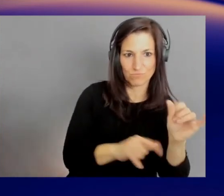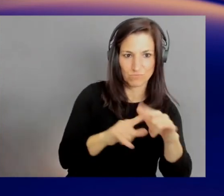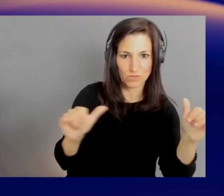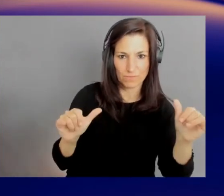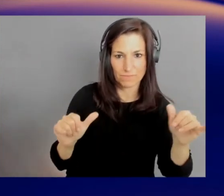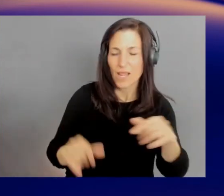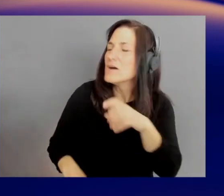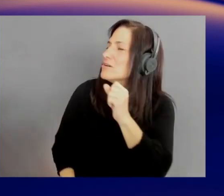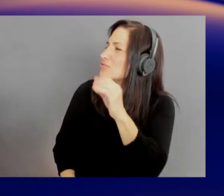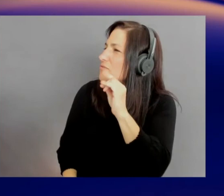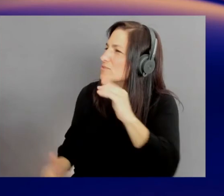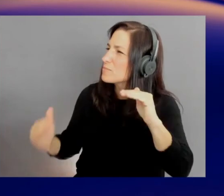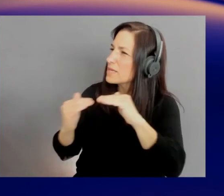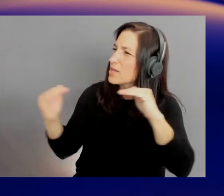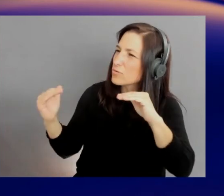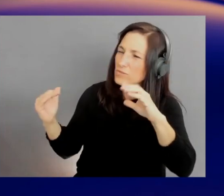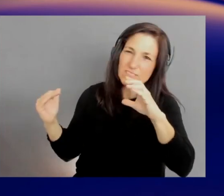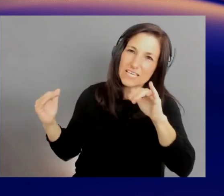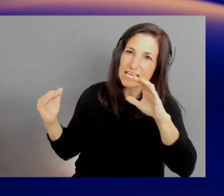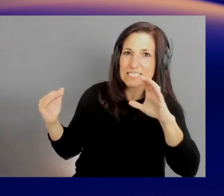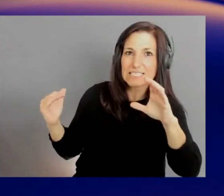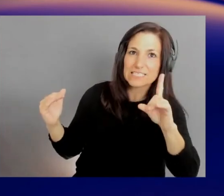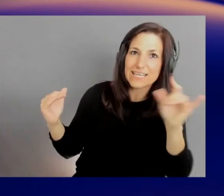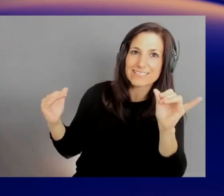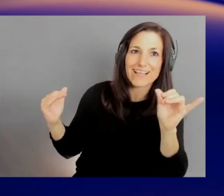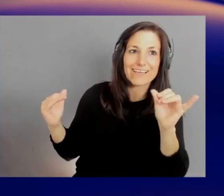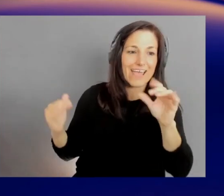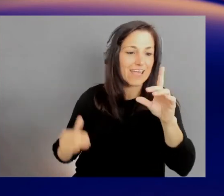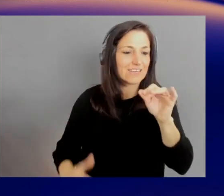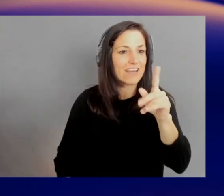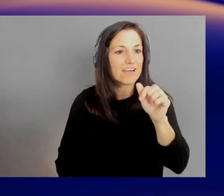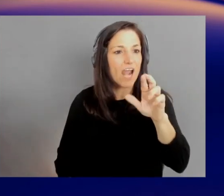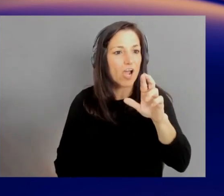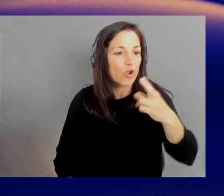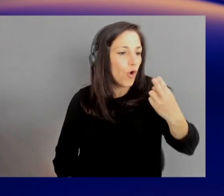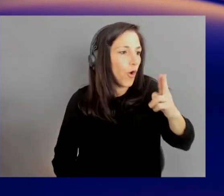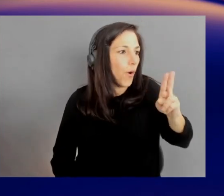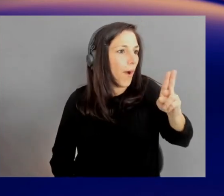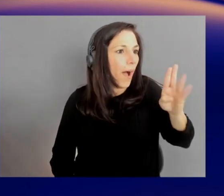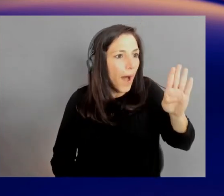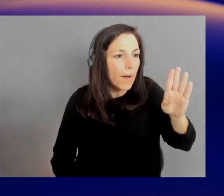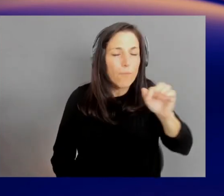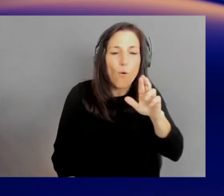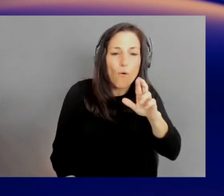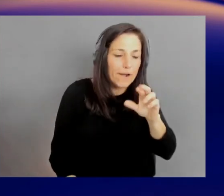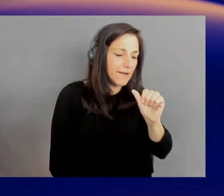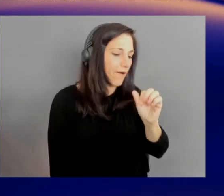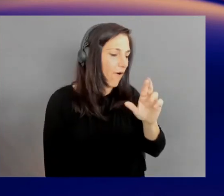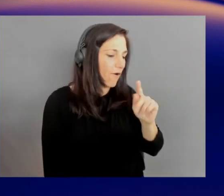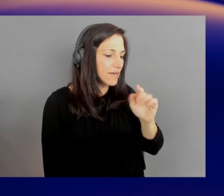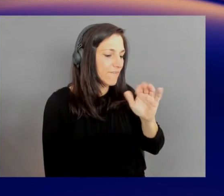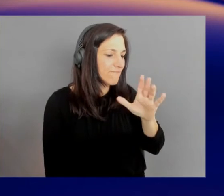like a Docker Hub or like an artifact registry basically. Yeah. Yep, yep, exactly. Cool.